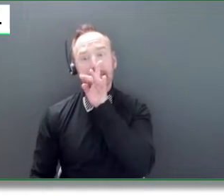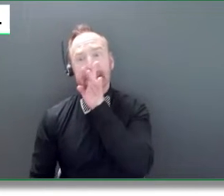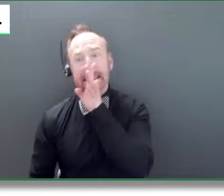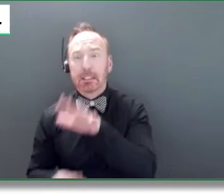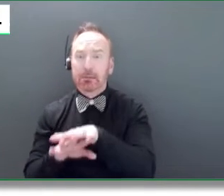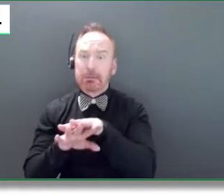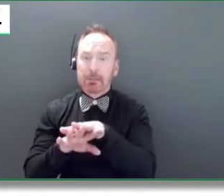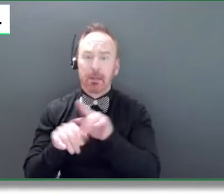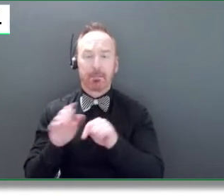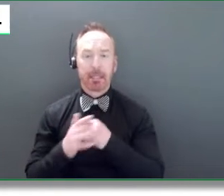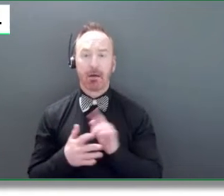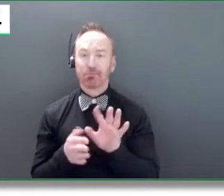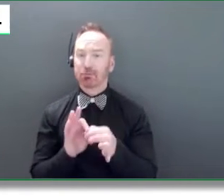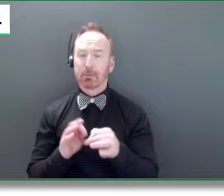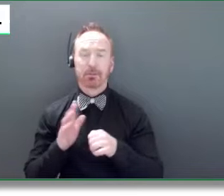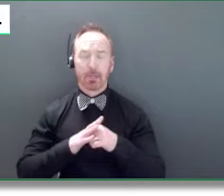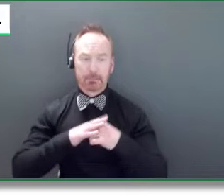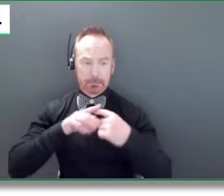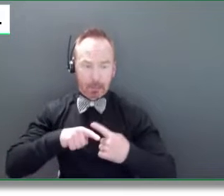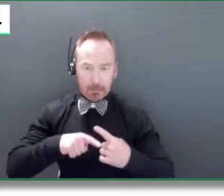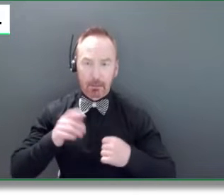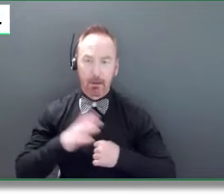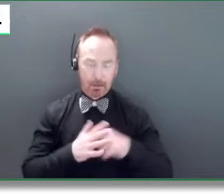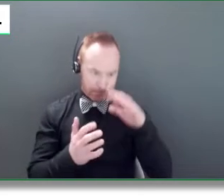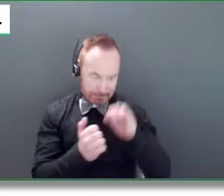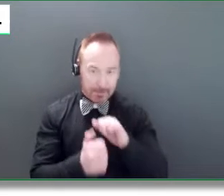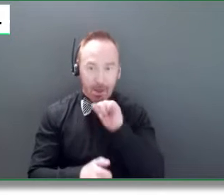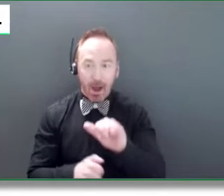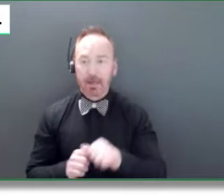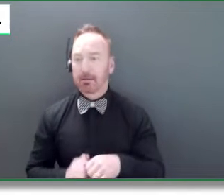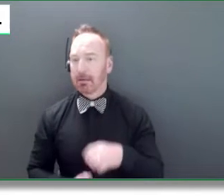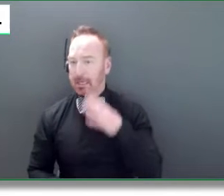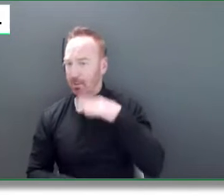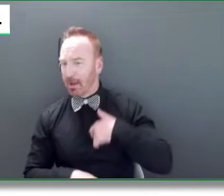have a hard time. We're running a few minutes late and I know when I get